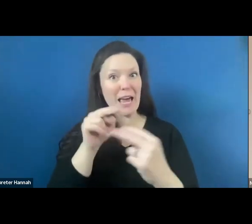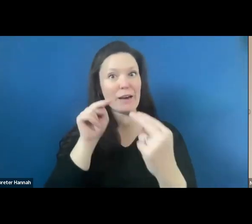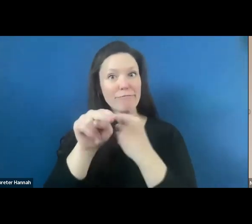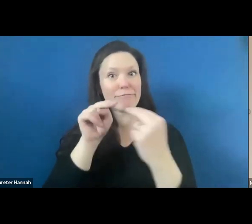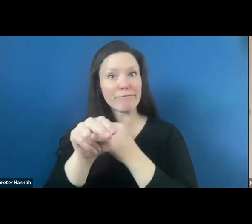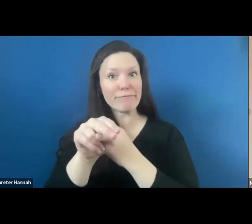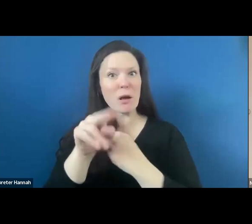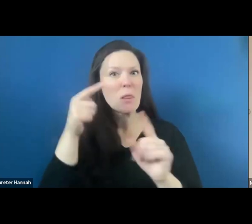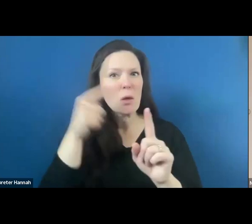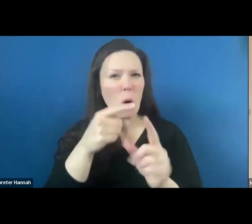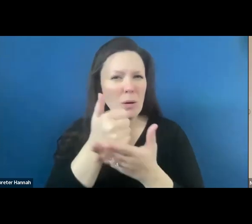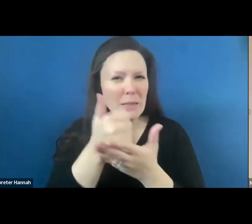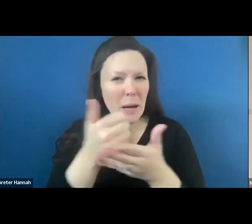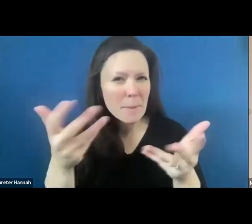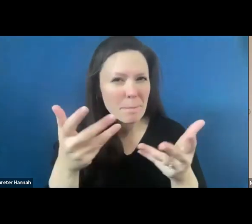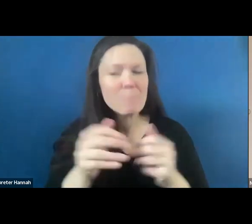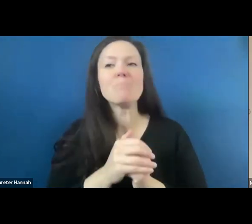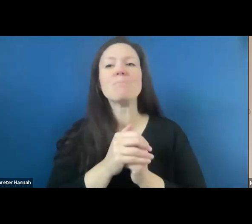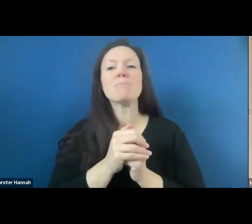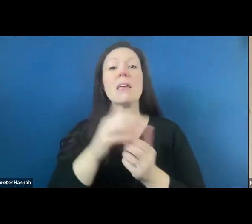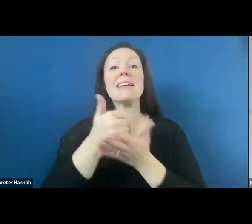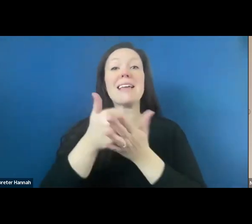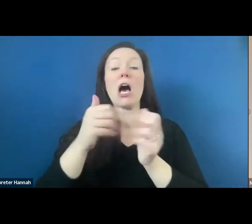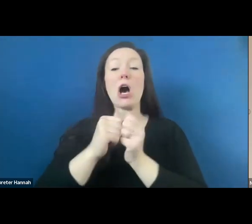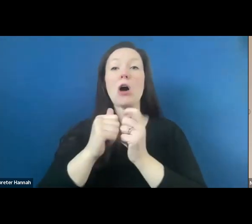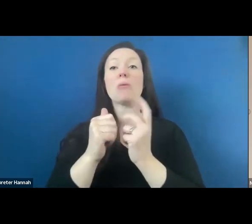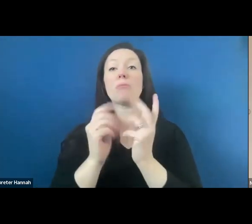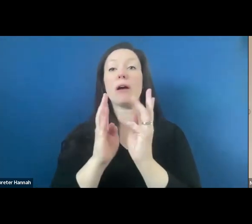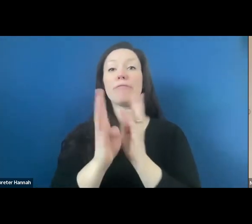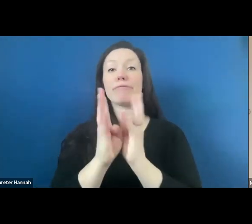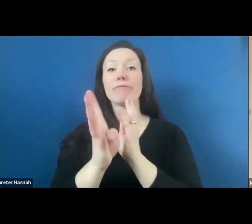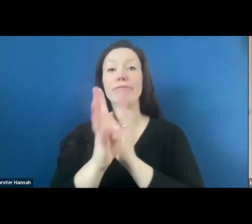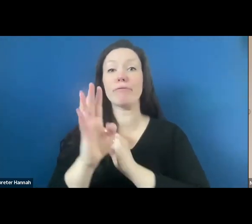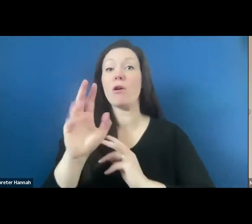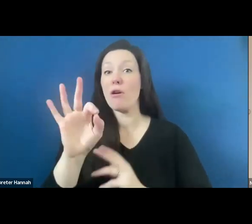One, facilitate the transportation of fuel and goods